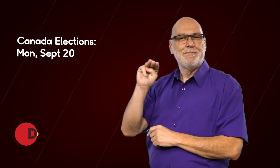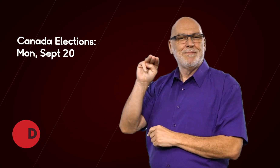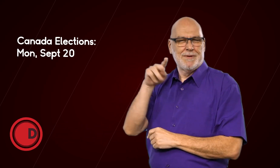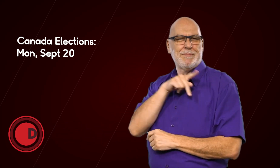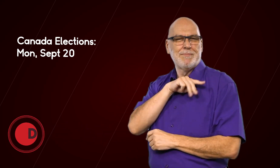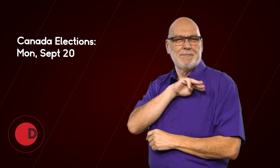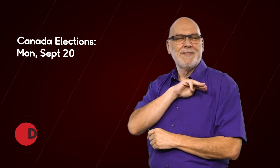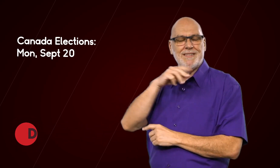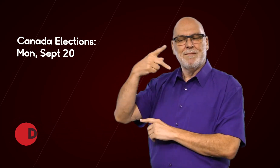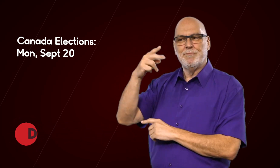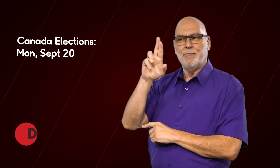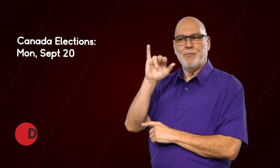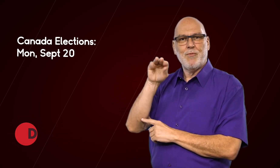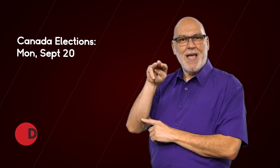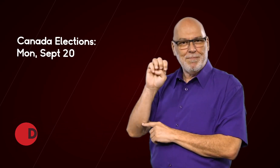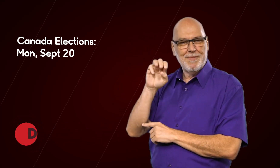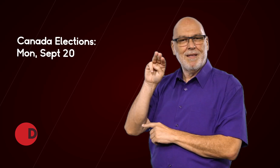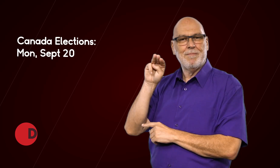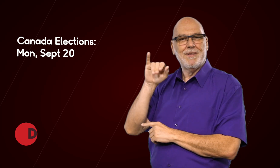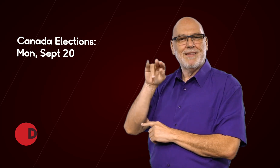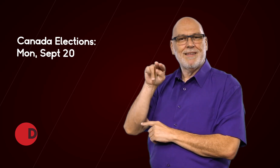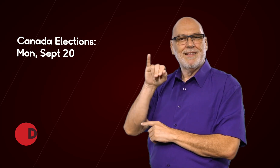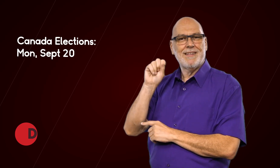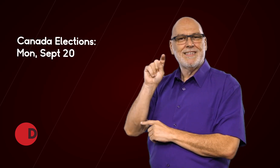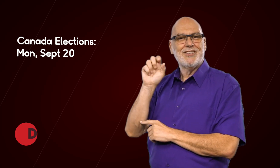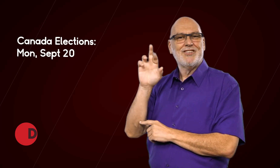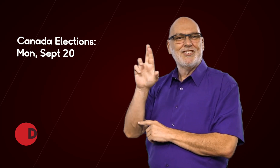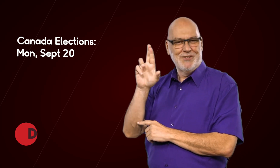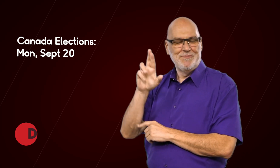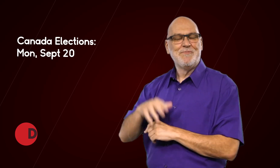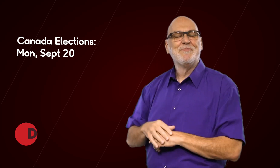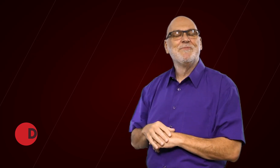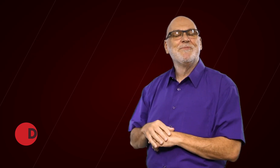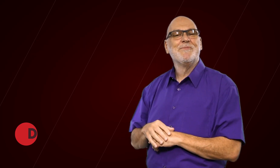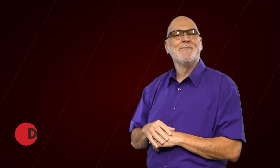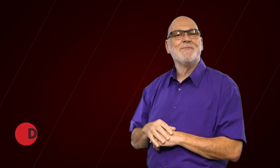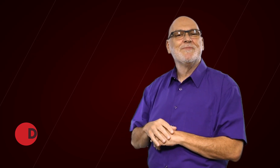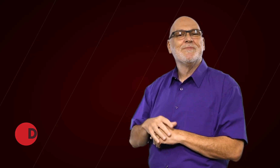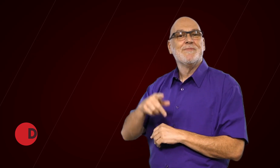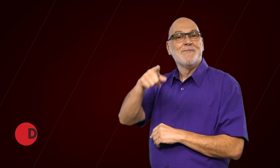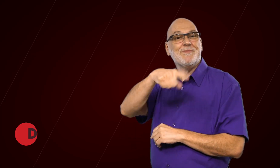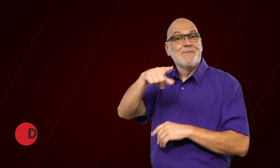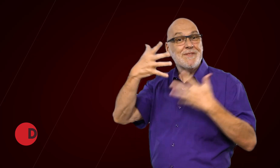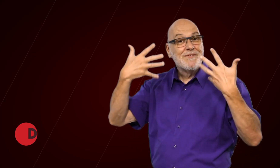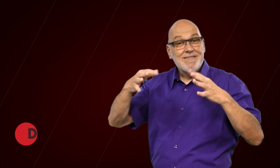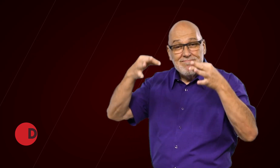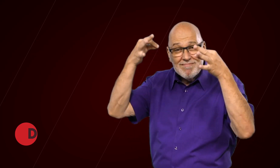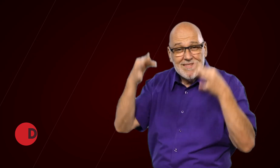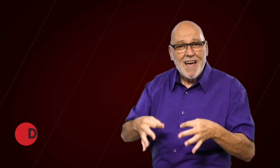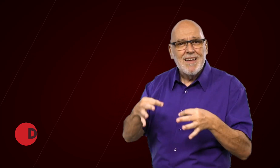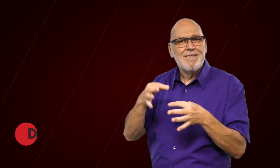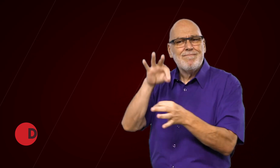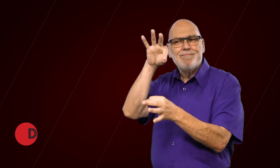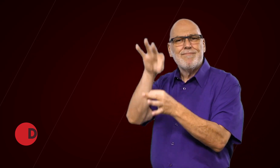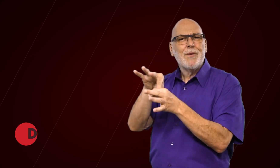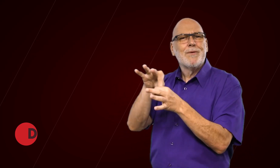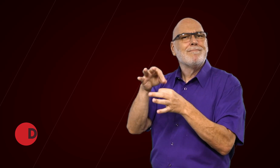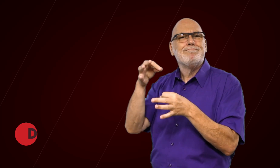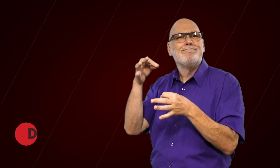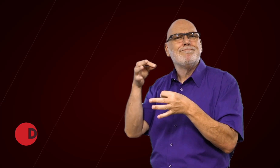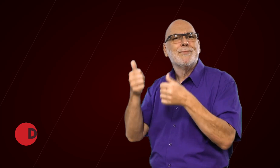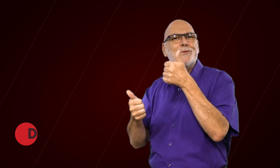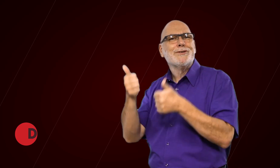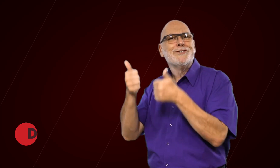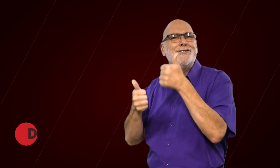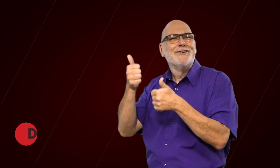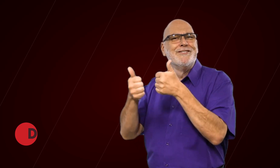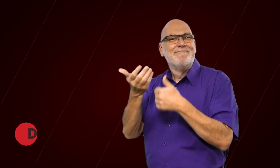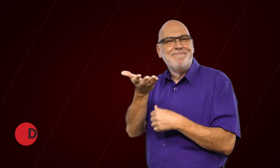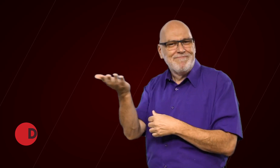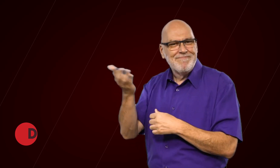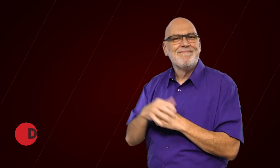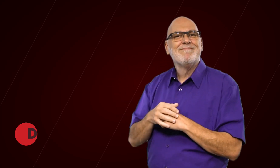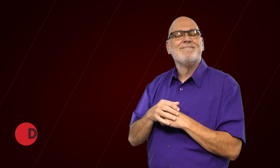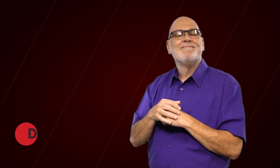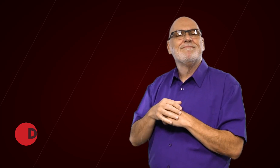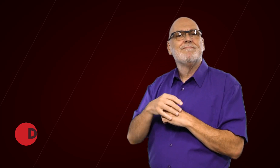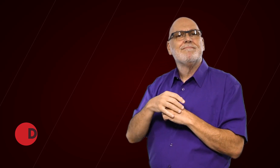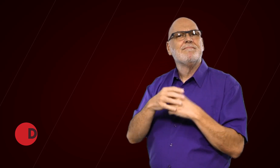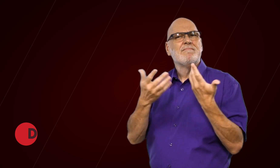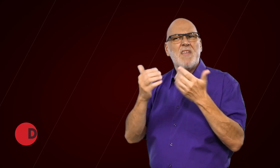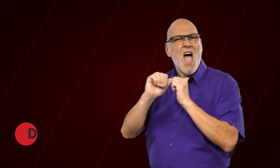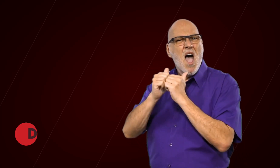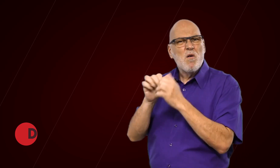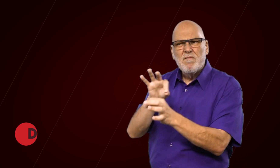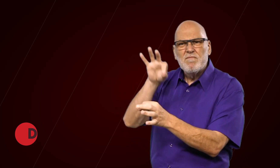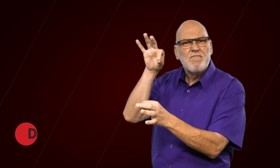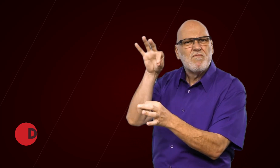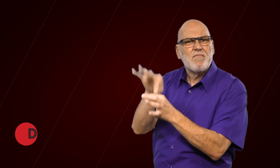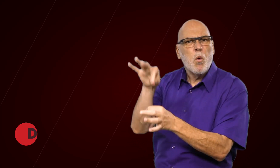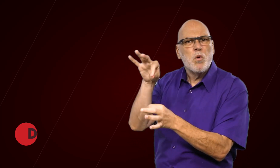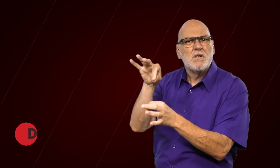who will lead us as prime minister. Have you decided who you will vote for?